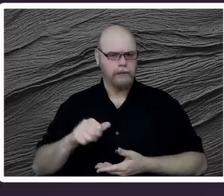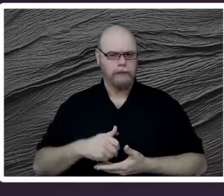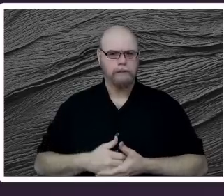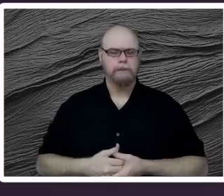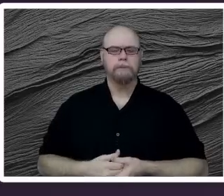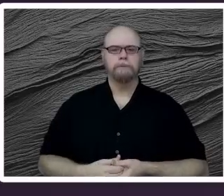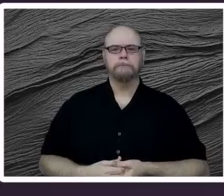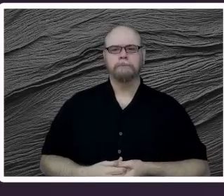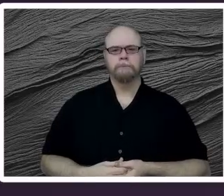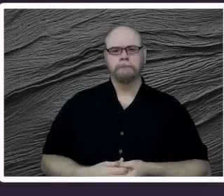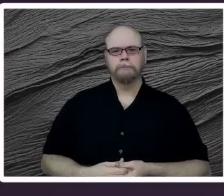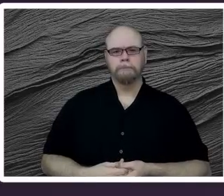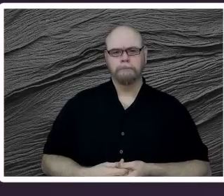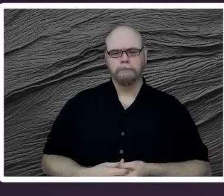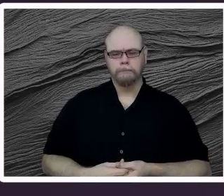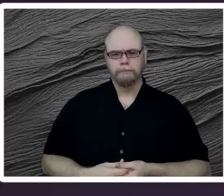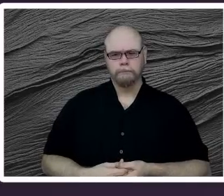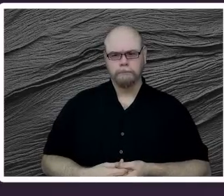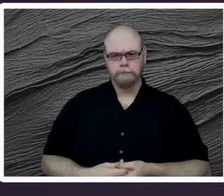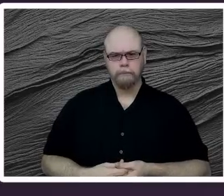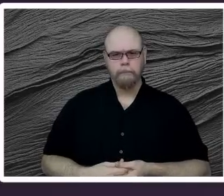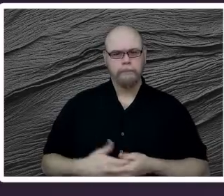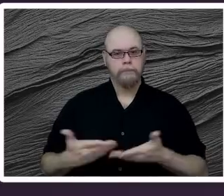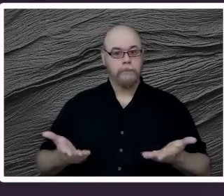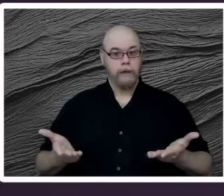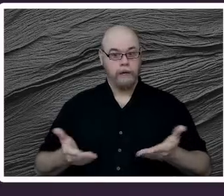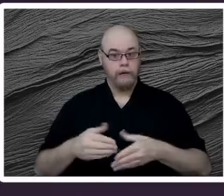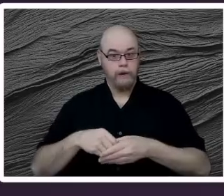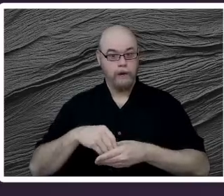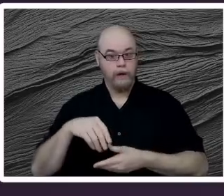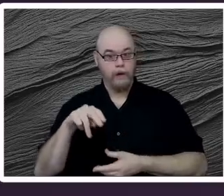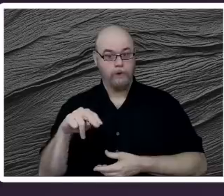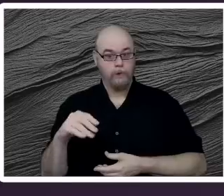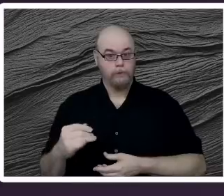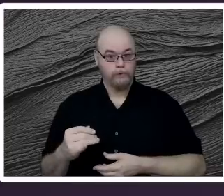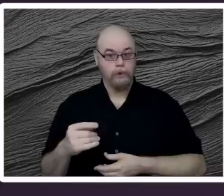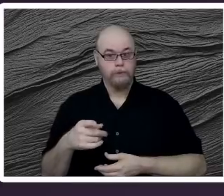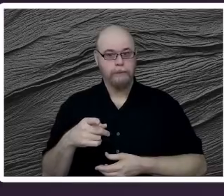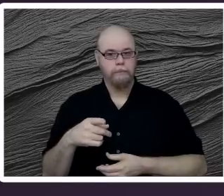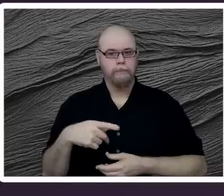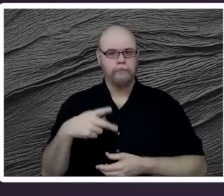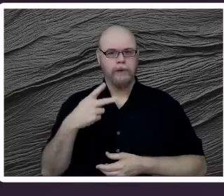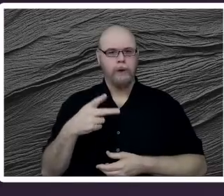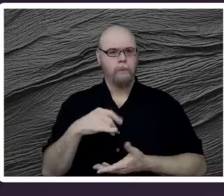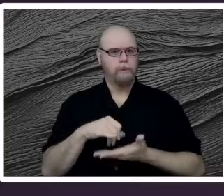And here in New Jersey, you can see that the exhibition was also put into a case,